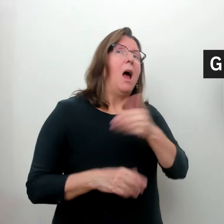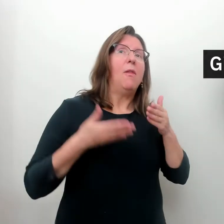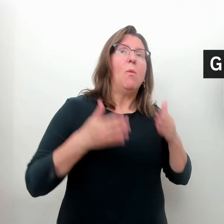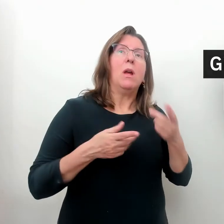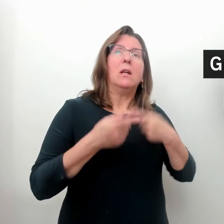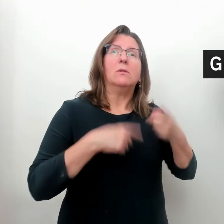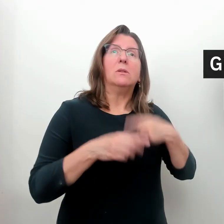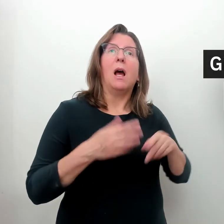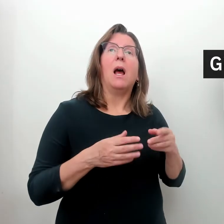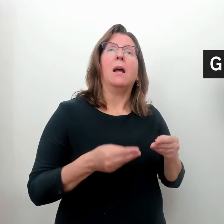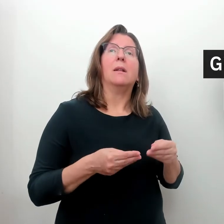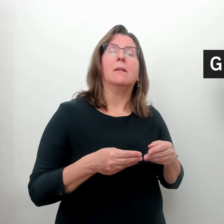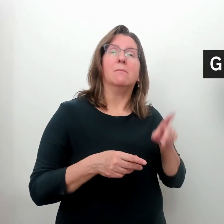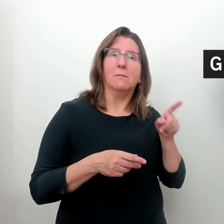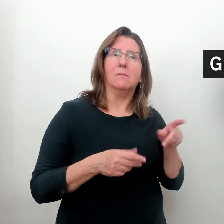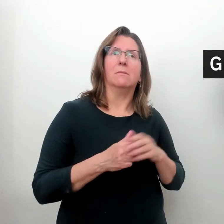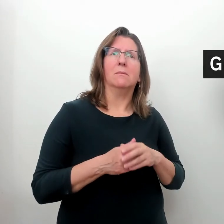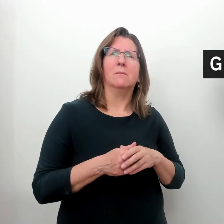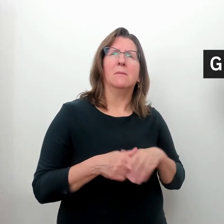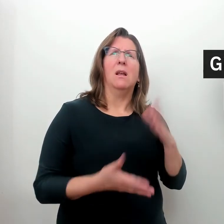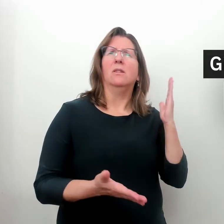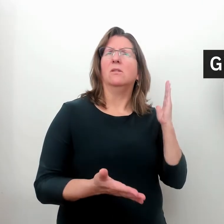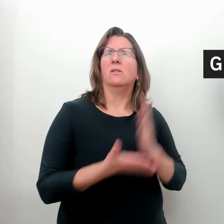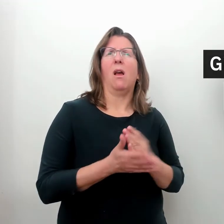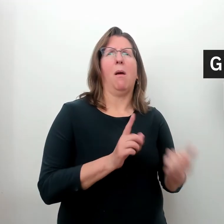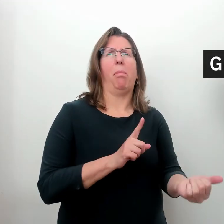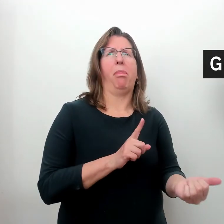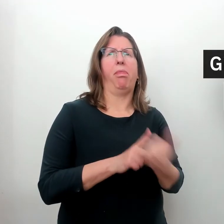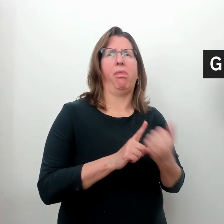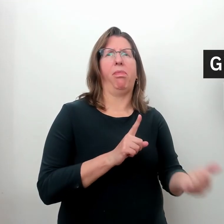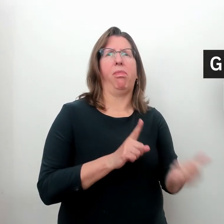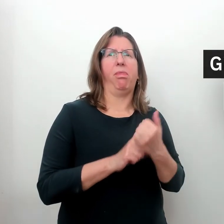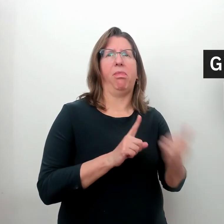The other way is when you're telling someone 'Give me a break!' STOP CON